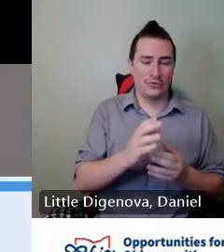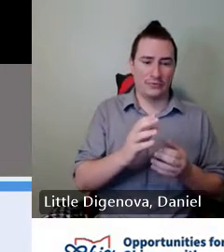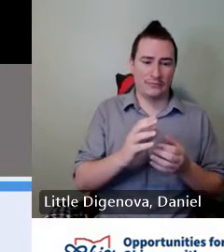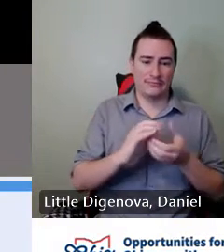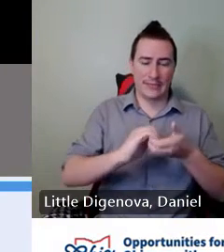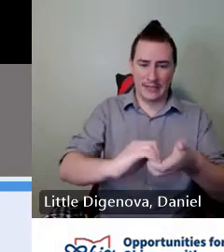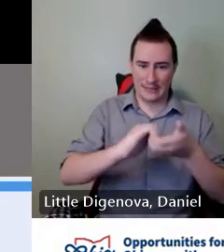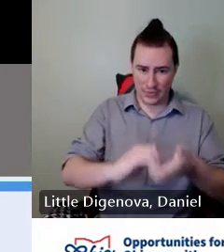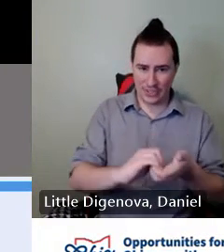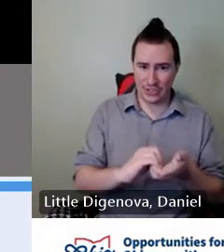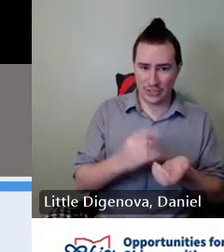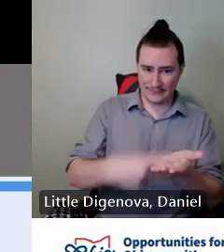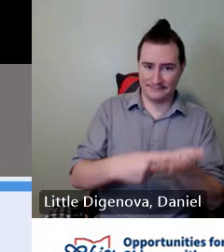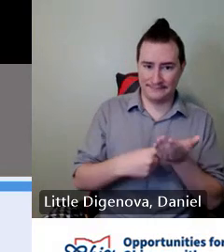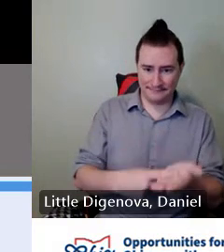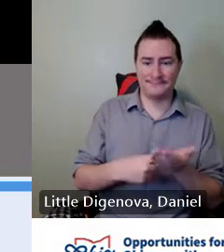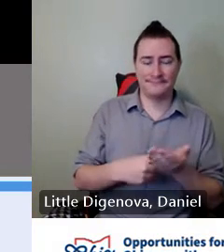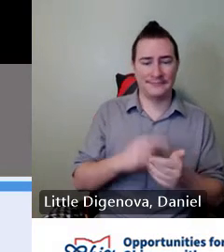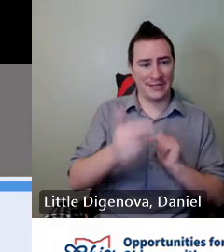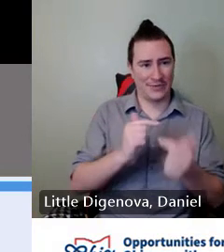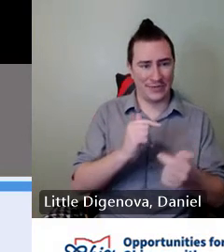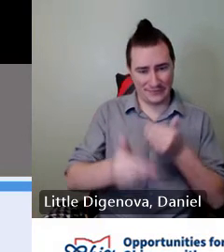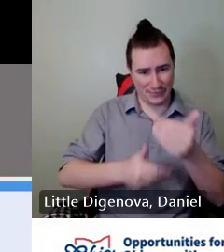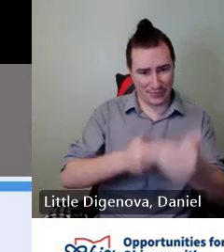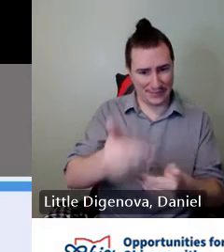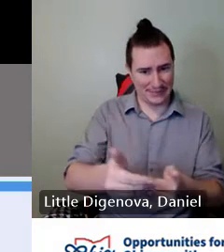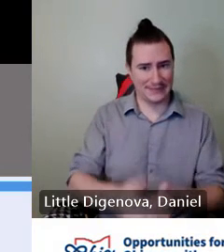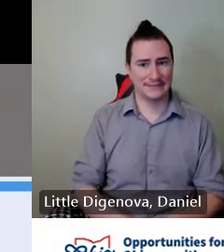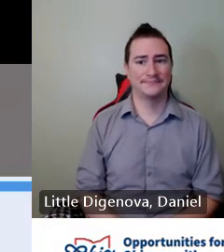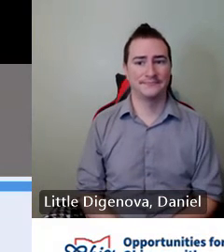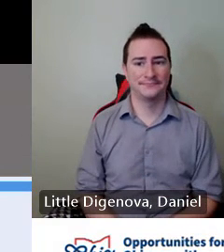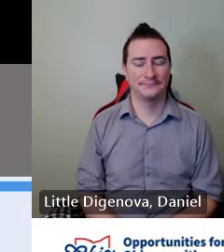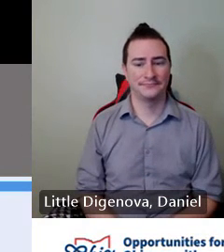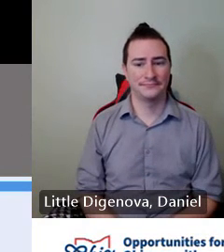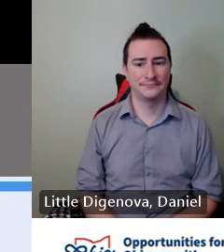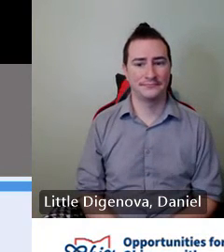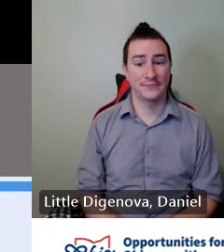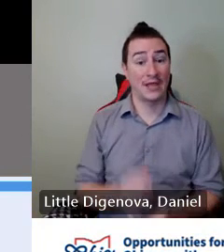the employer, known as the interactive process, to help the employee meet performance expectations.